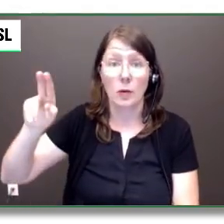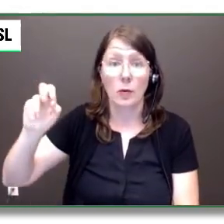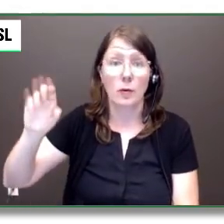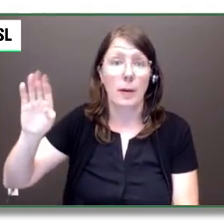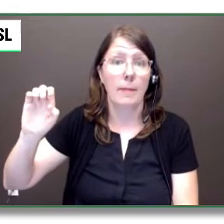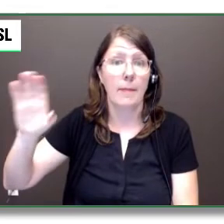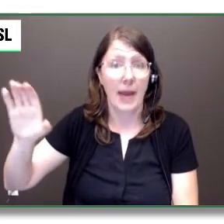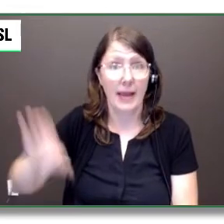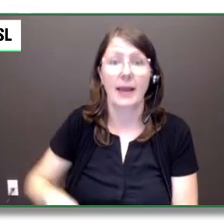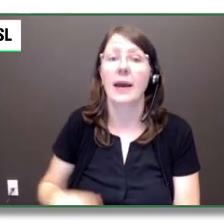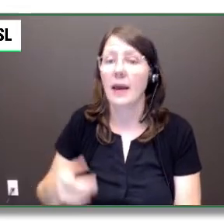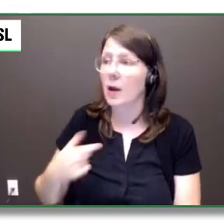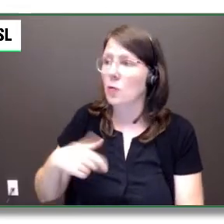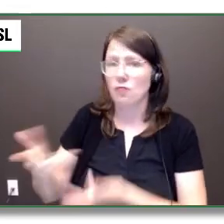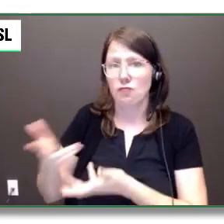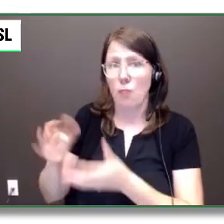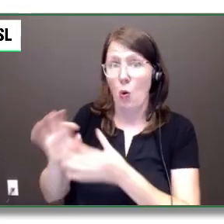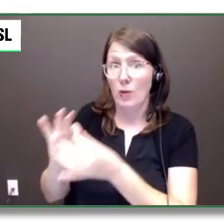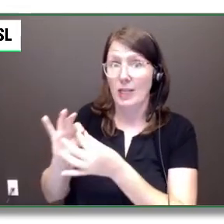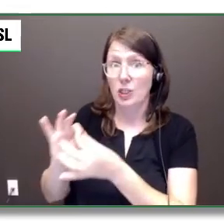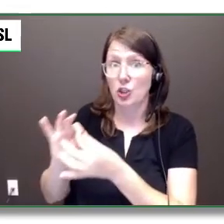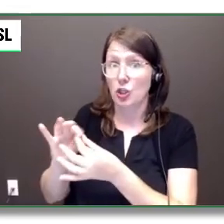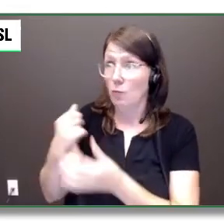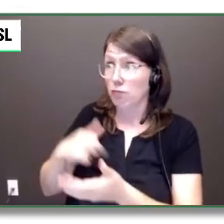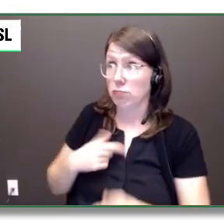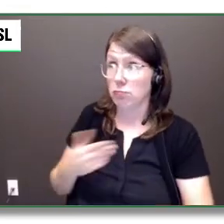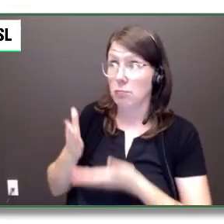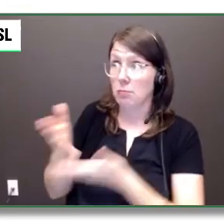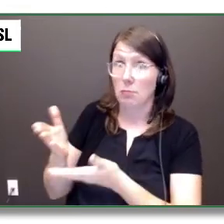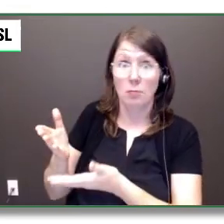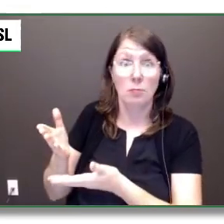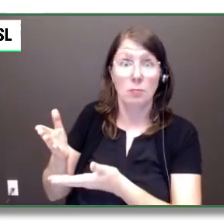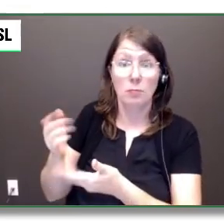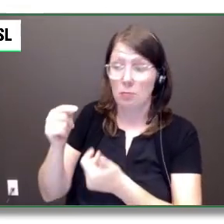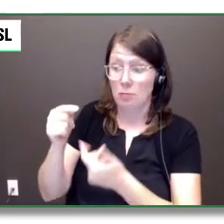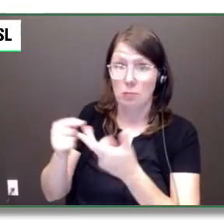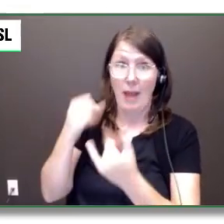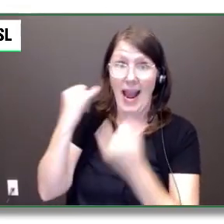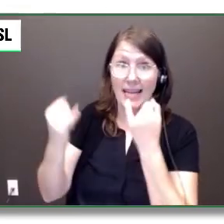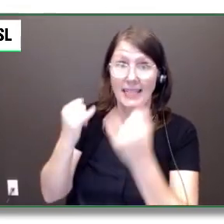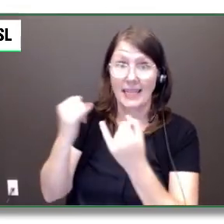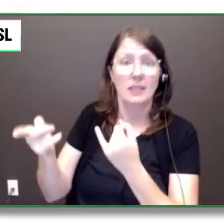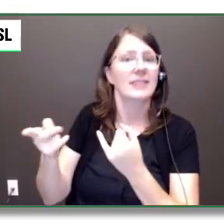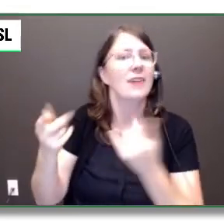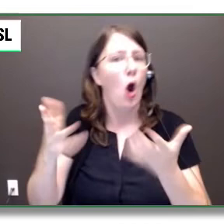of being implemented. Uh again our project was funded to inform park